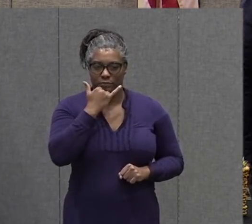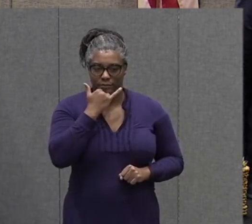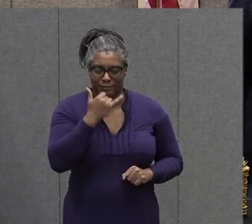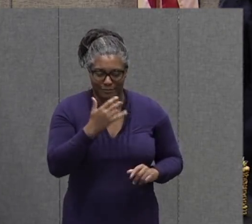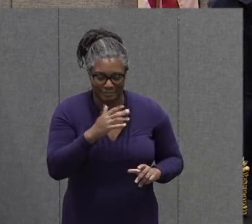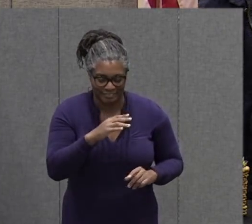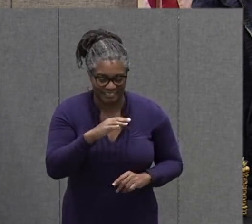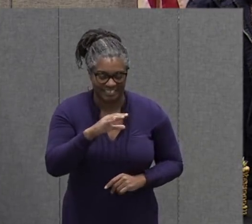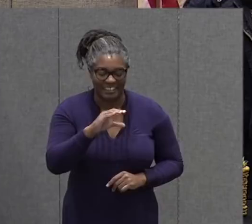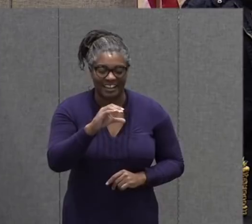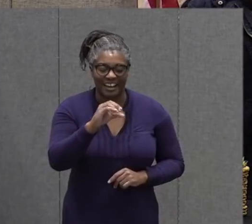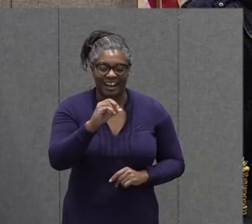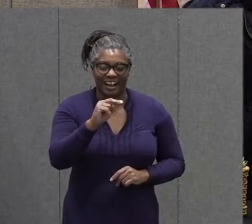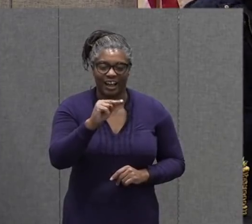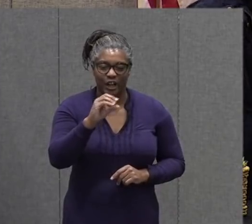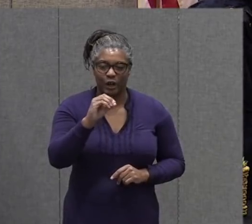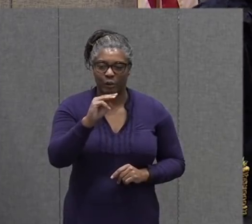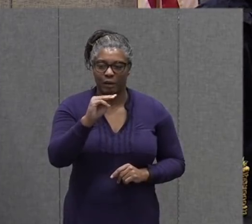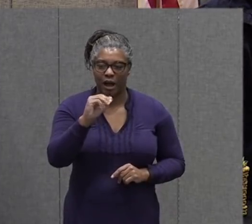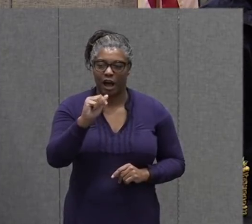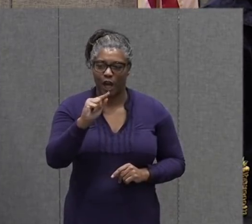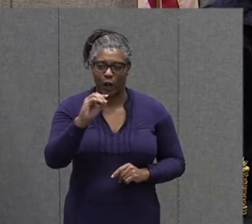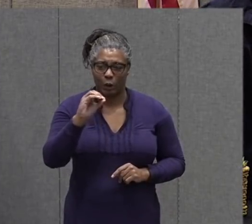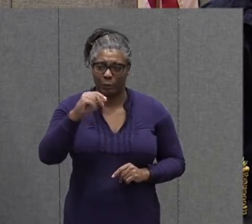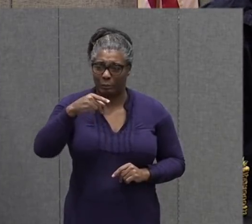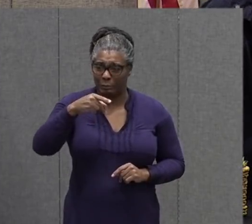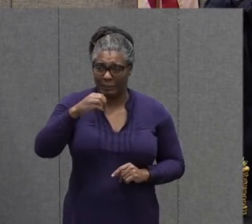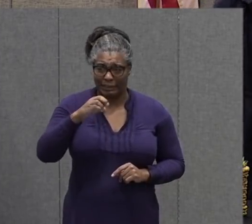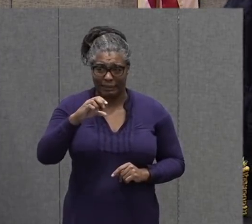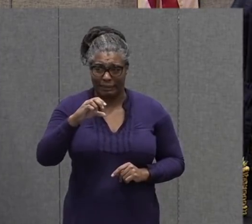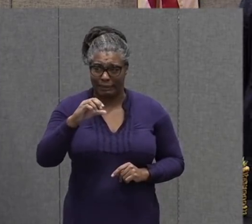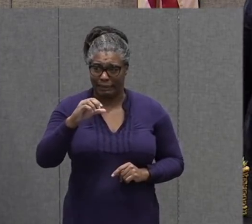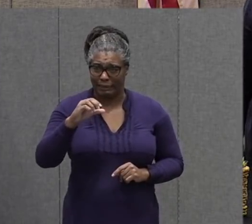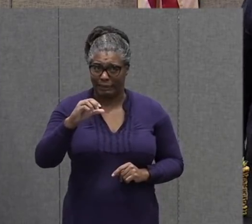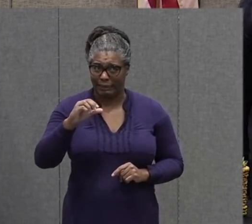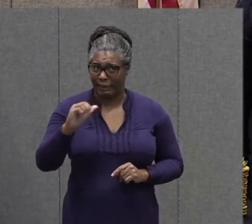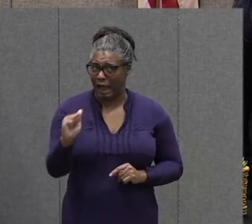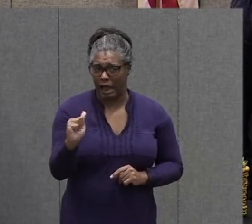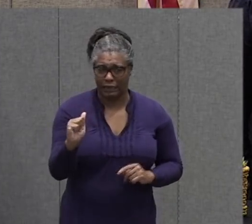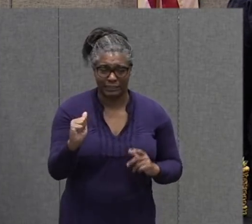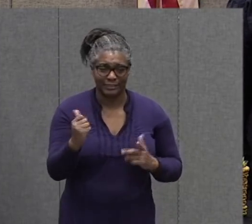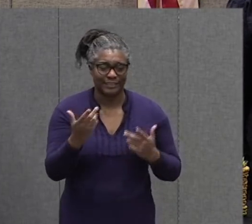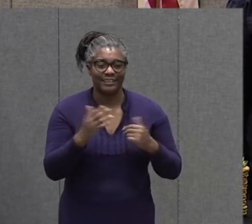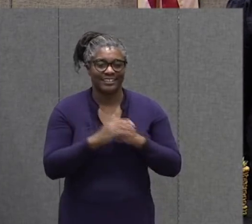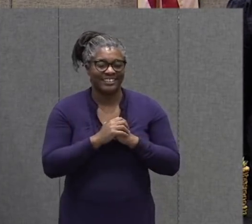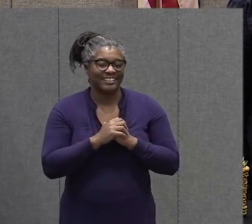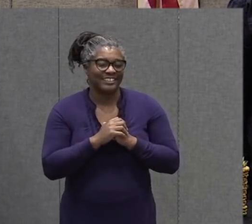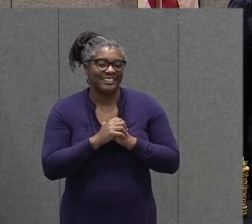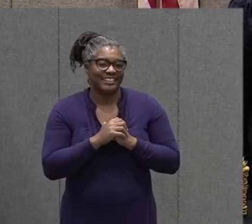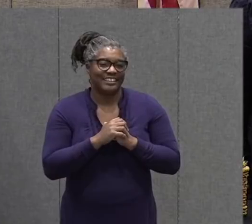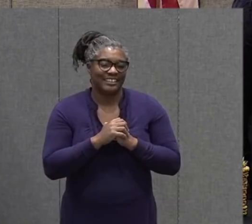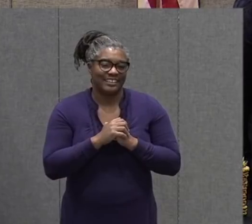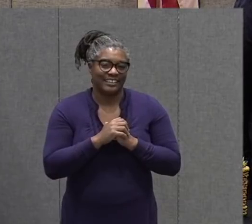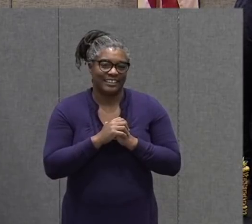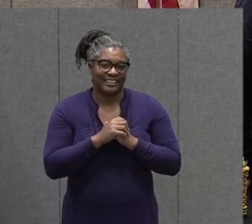and talks with you... [Miss Martindale] Well, I'm gonna visit with him. [Miss Garcia] Okay. [Miss Martindale] so, let's see so, and now coffee talk with Mr.R